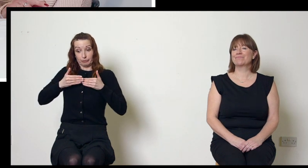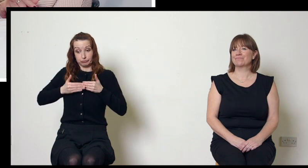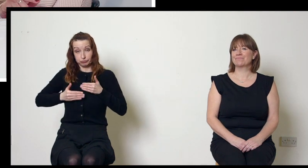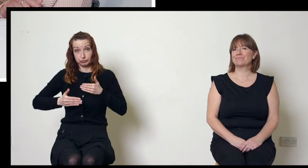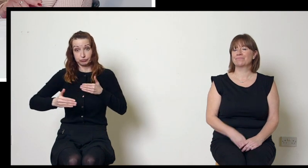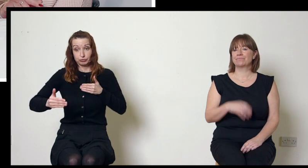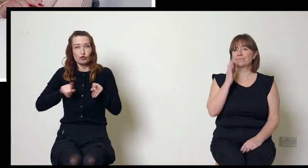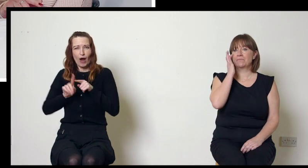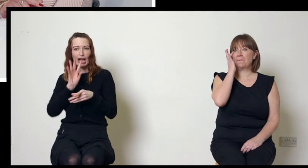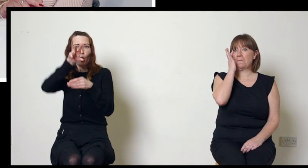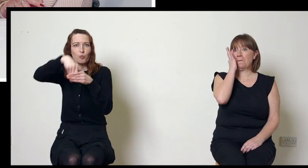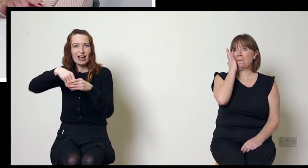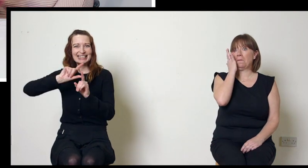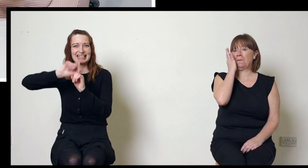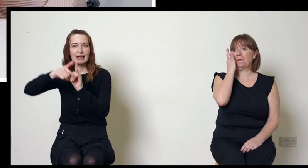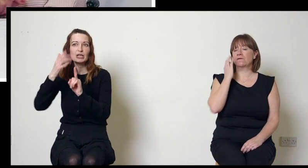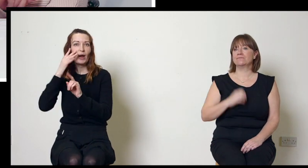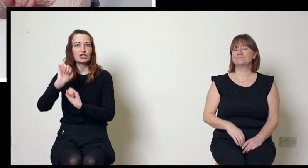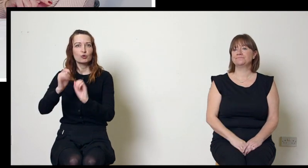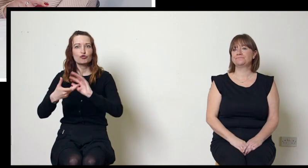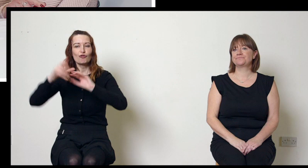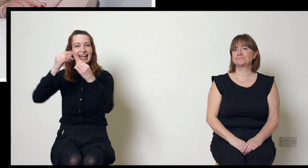into your design, rather than retrospectively fitting,